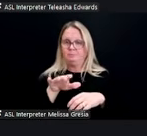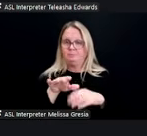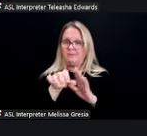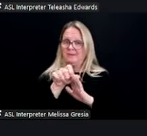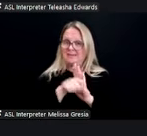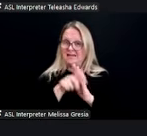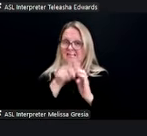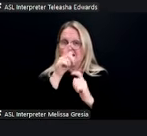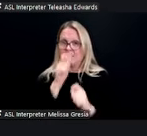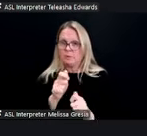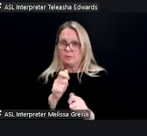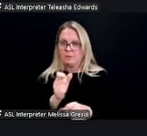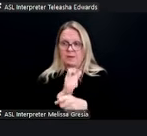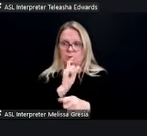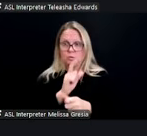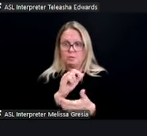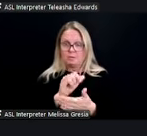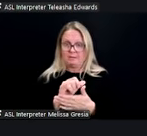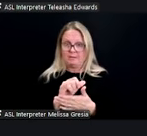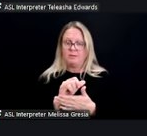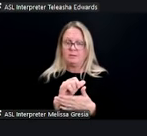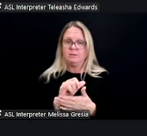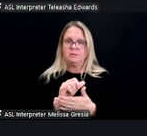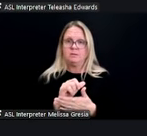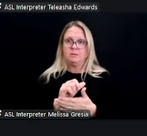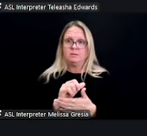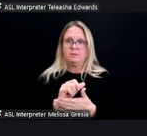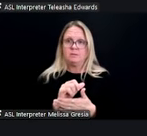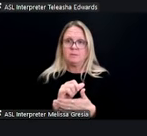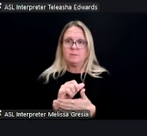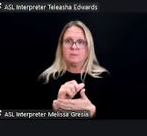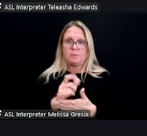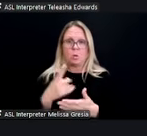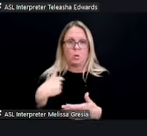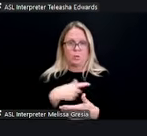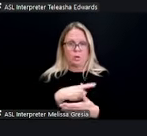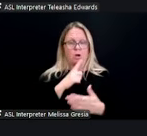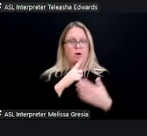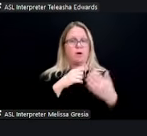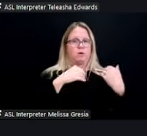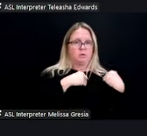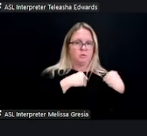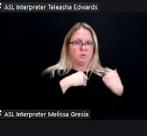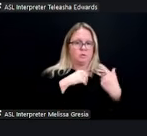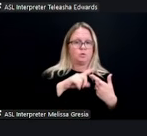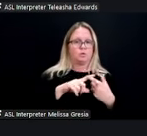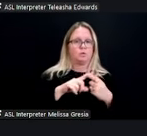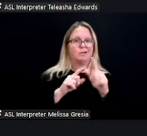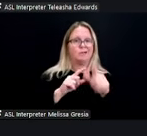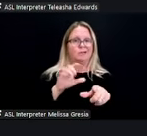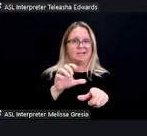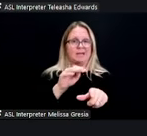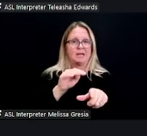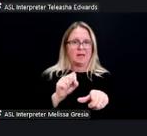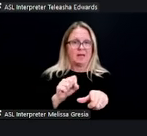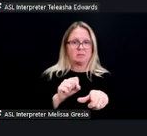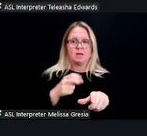is to make sure that um we are accountable to CMS and that the hub leads are accountable to